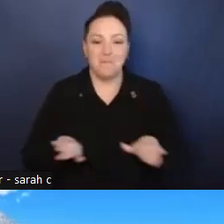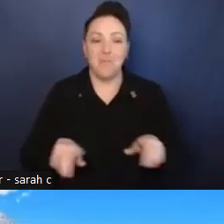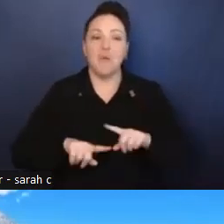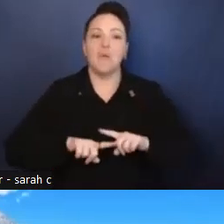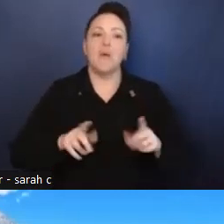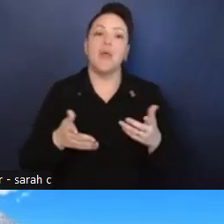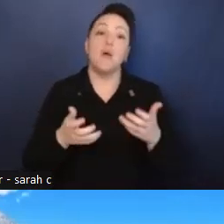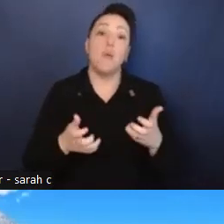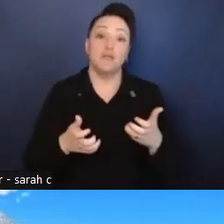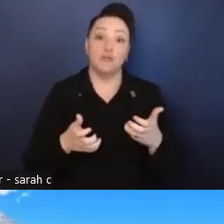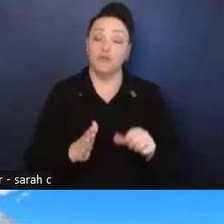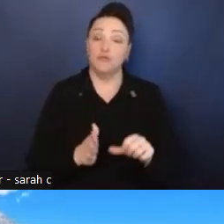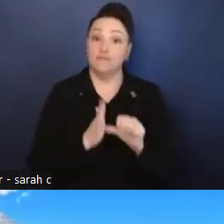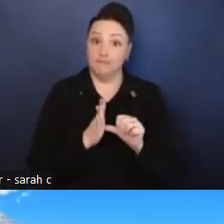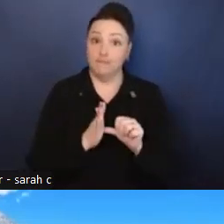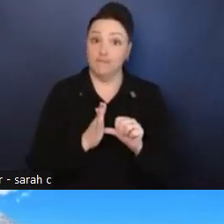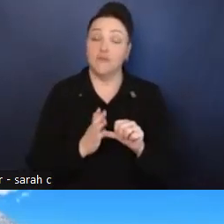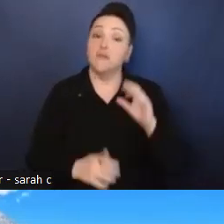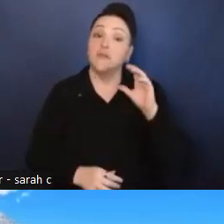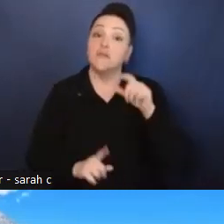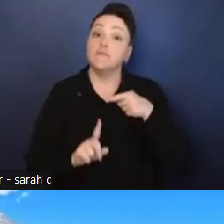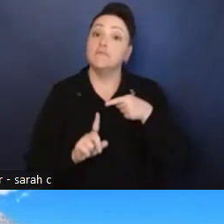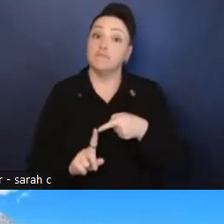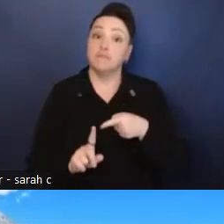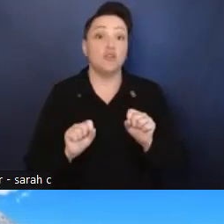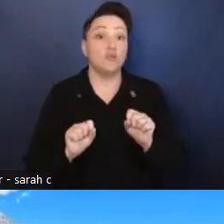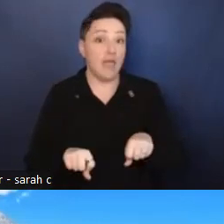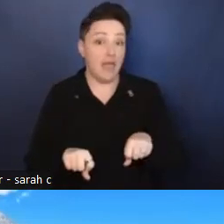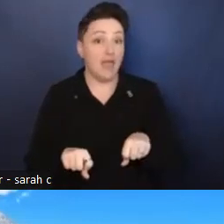that can you use it like a normal smart phone. Take a picture of a document and send it in for